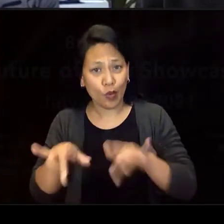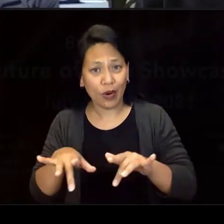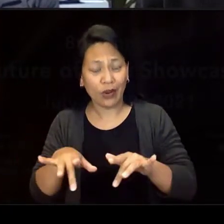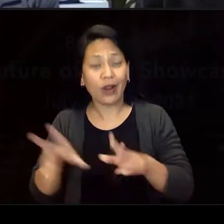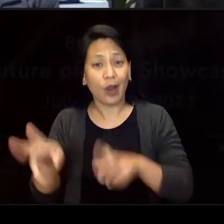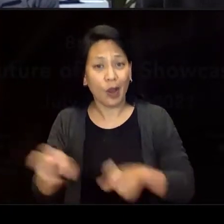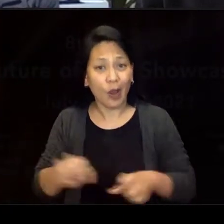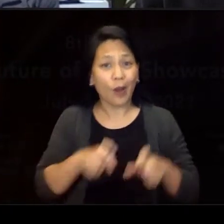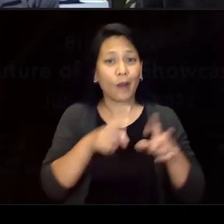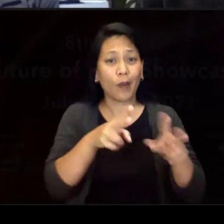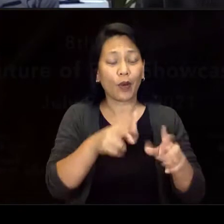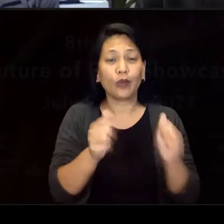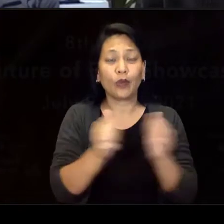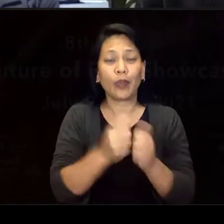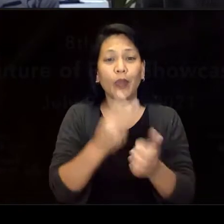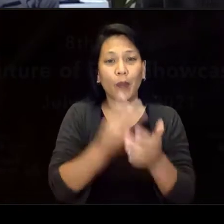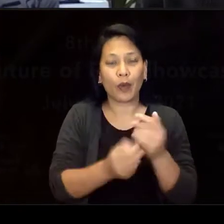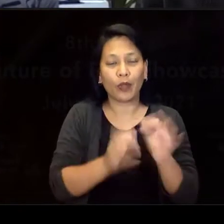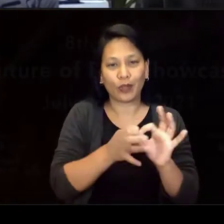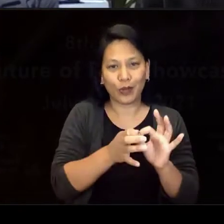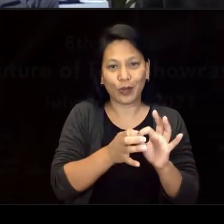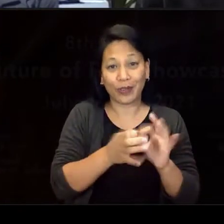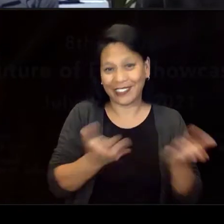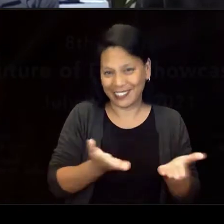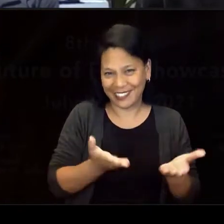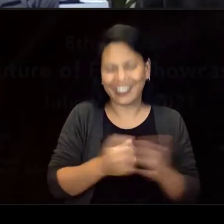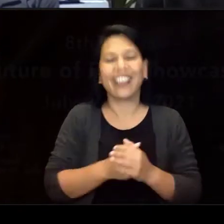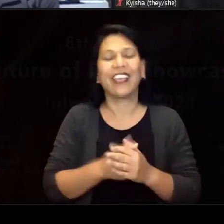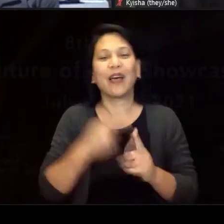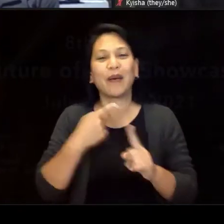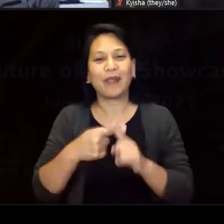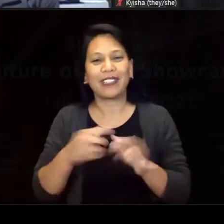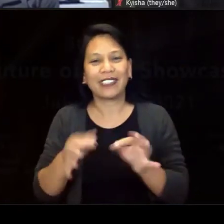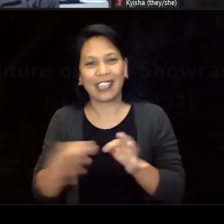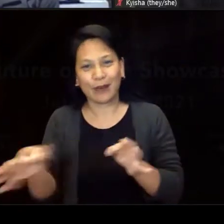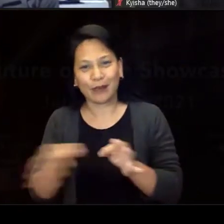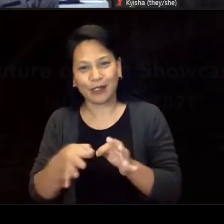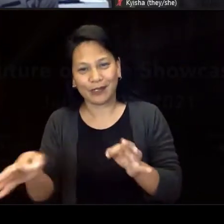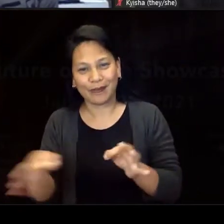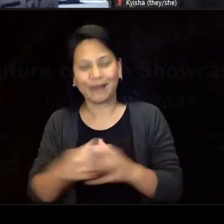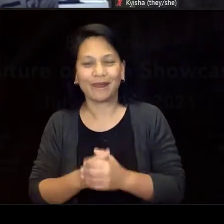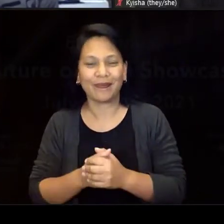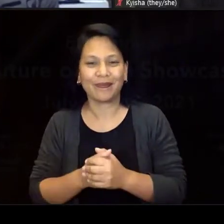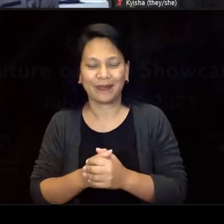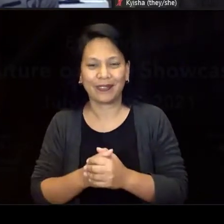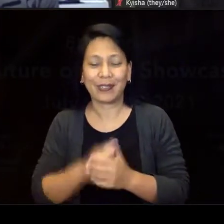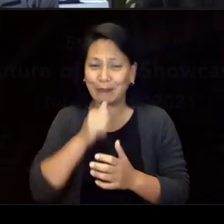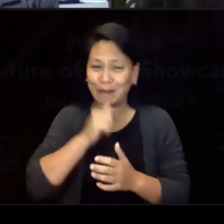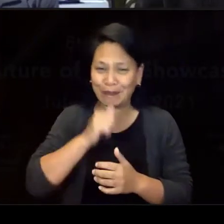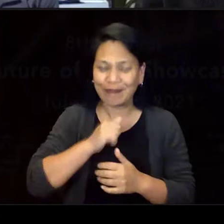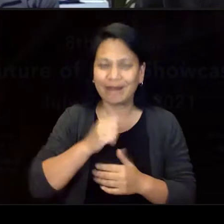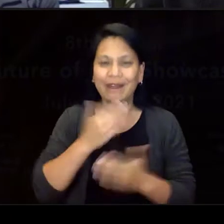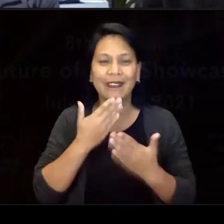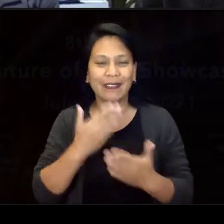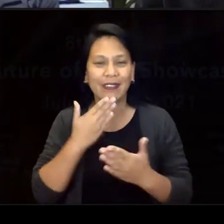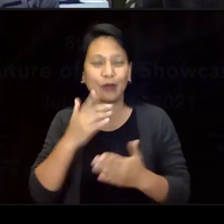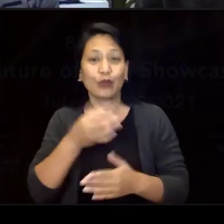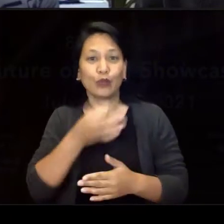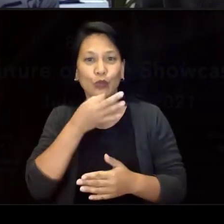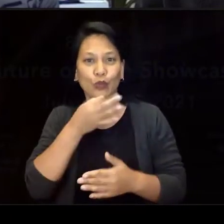session with full ASL interpretation and captioning. So just hold on, we'll get it up very soon. And we do apologize for that.